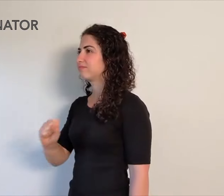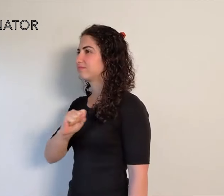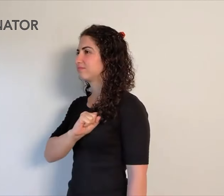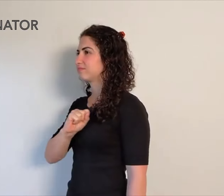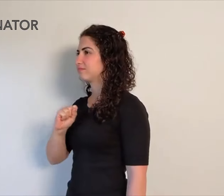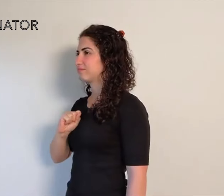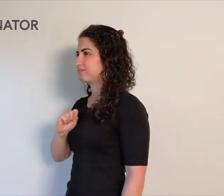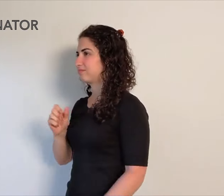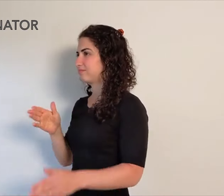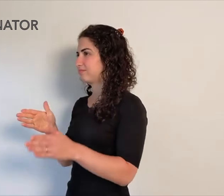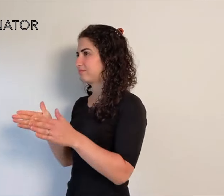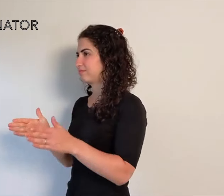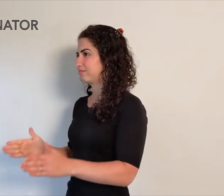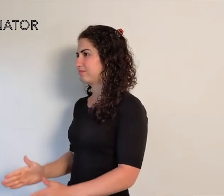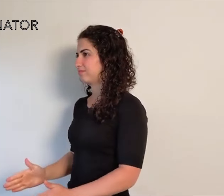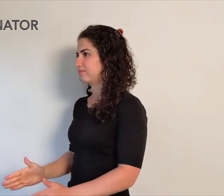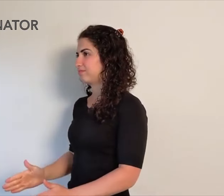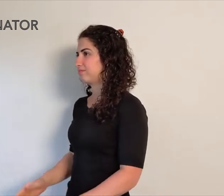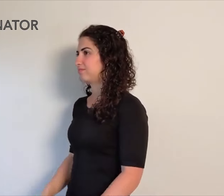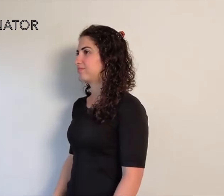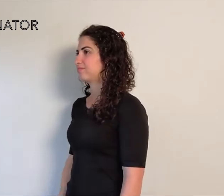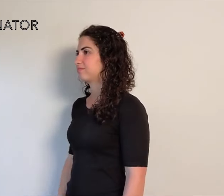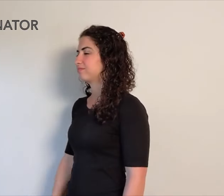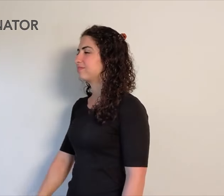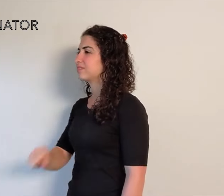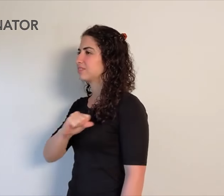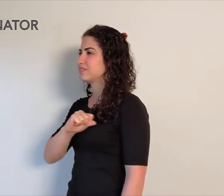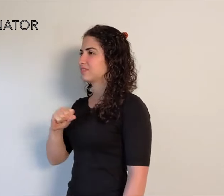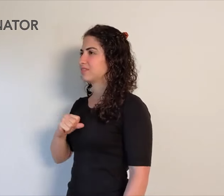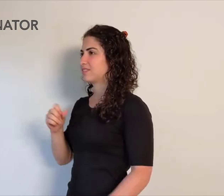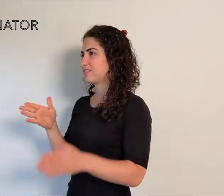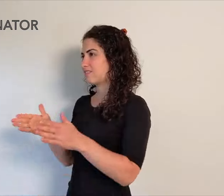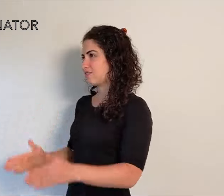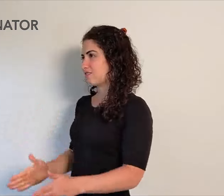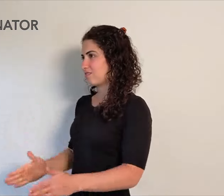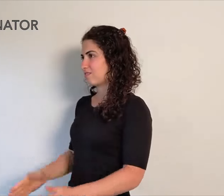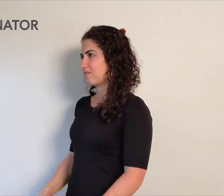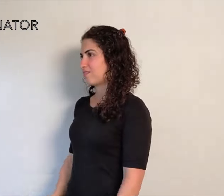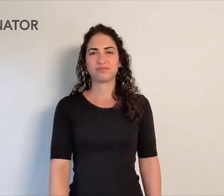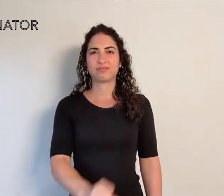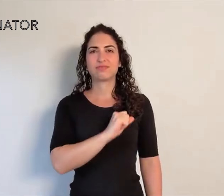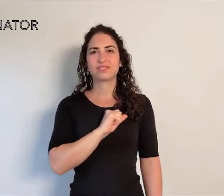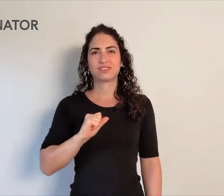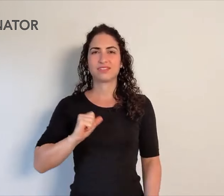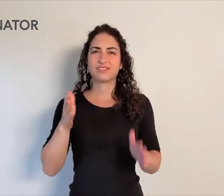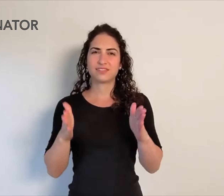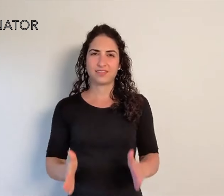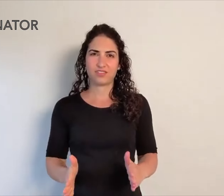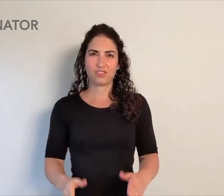SENATOR